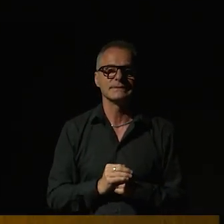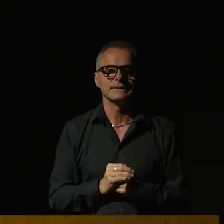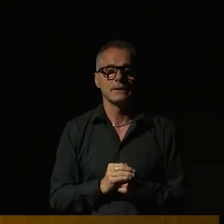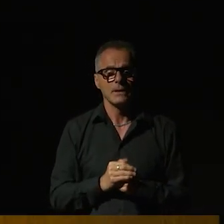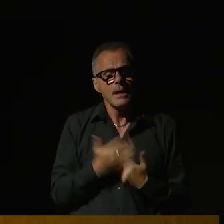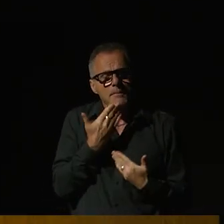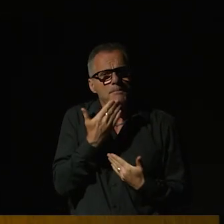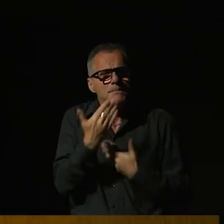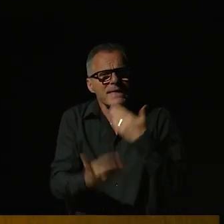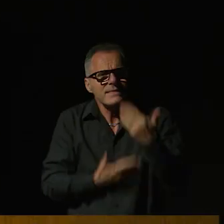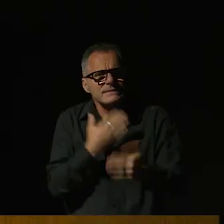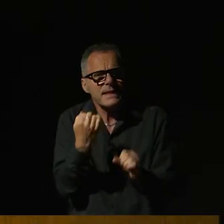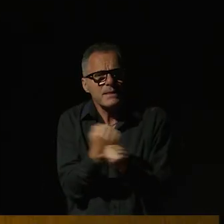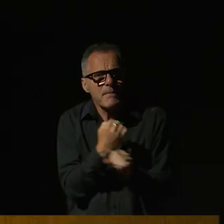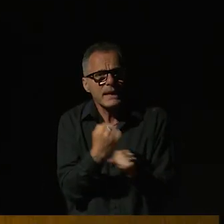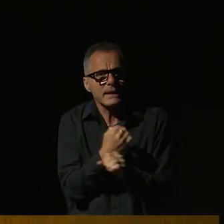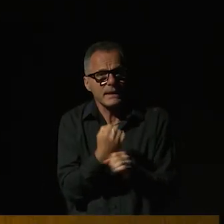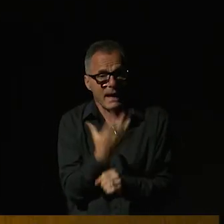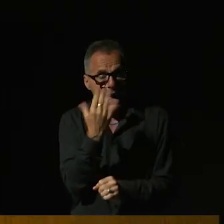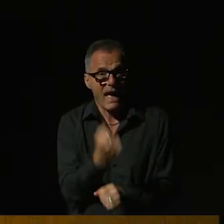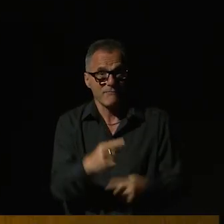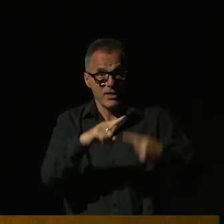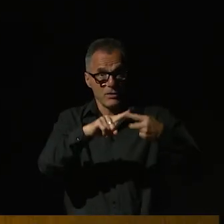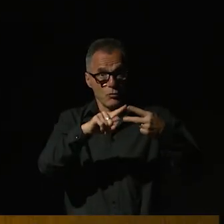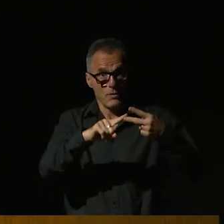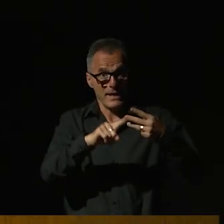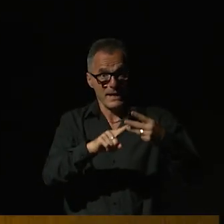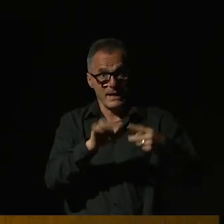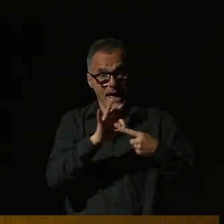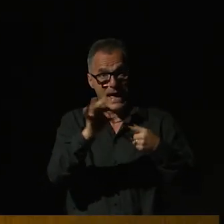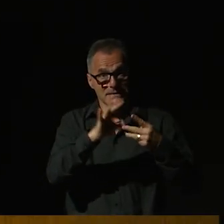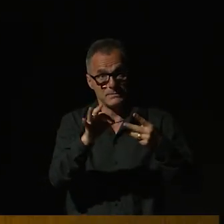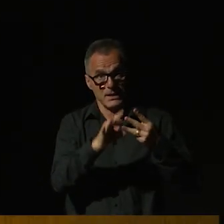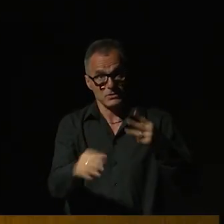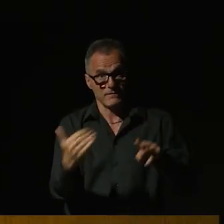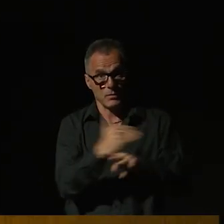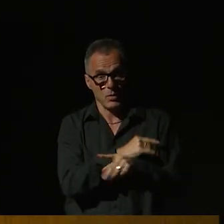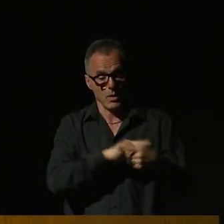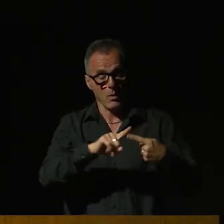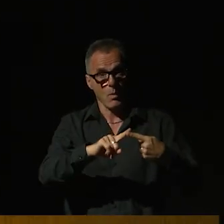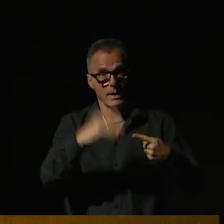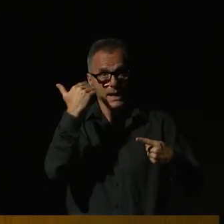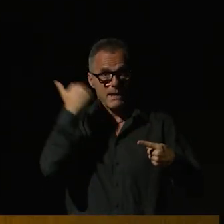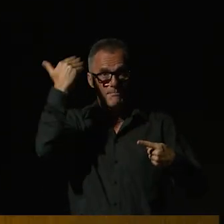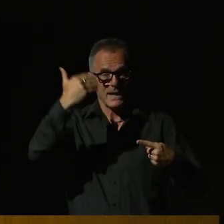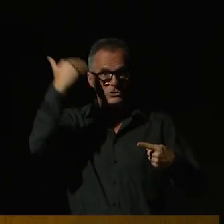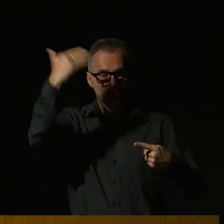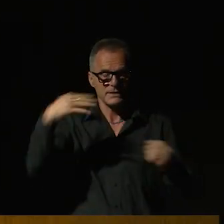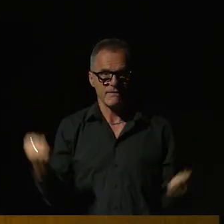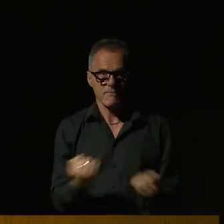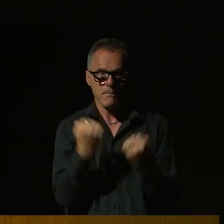conveniently refers to three aspects of these works. One, the imaginative power of the artistic capability